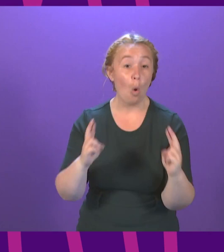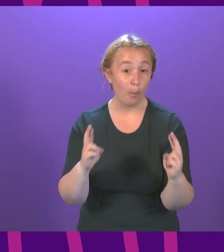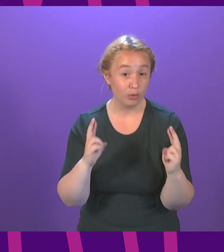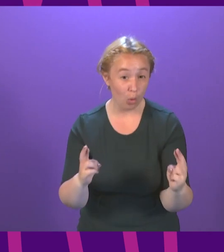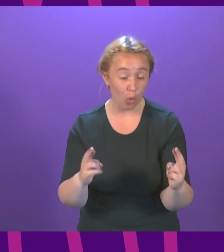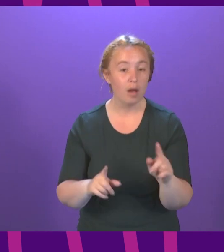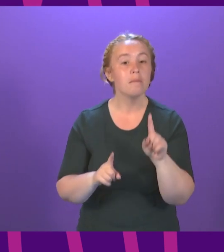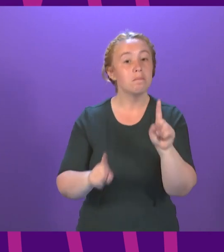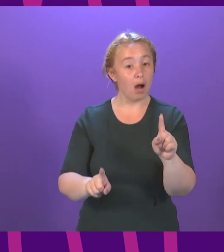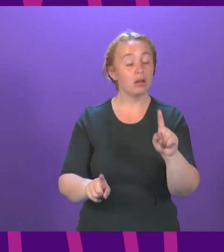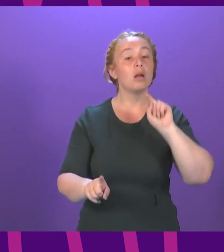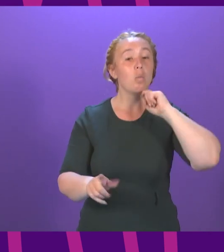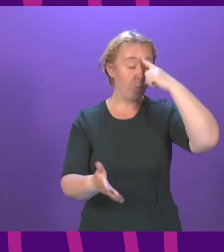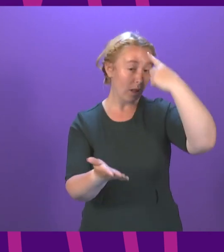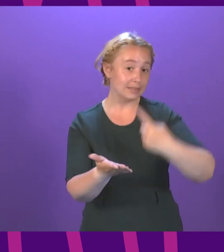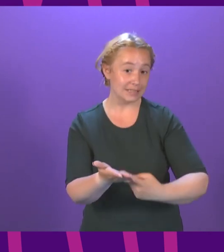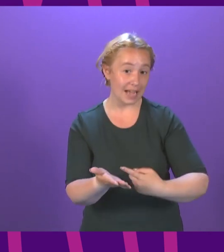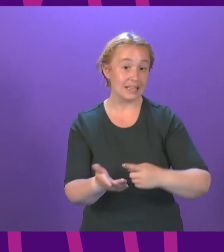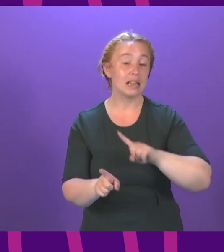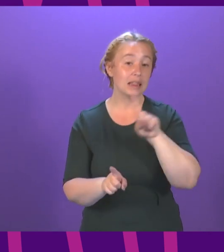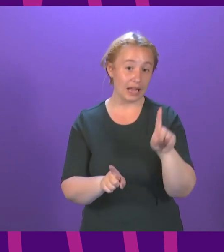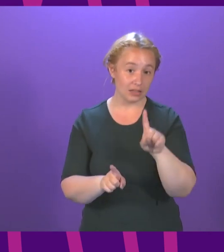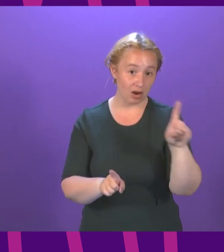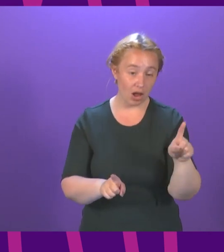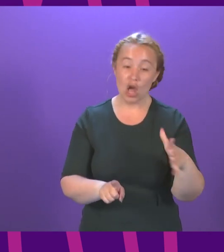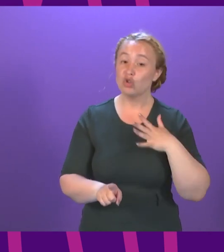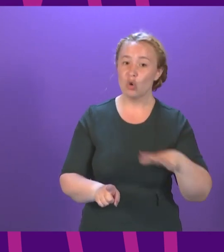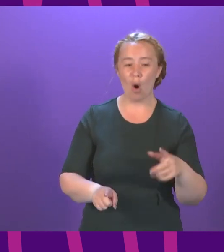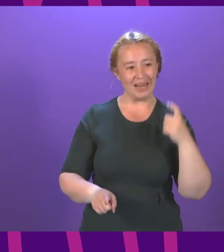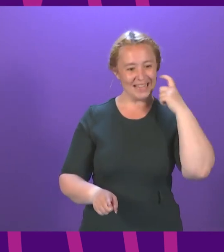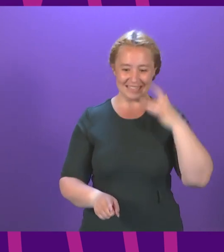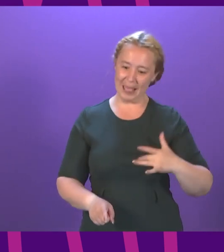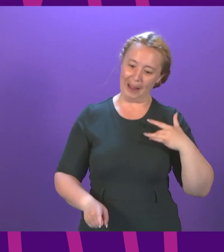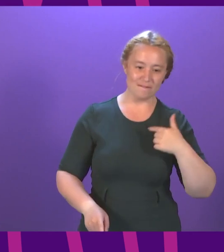However, I will take that decision not to make my life easier or to generate good headlines, but in